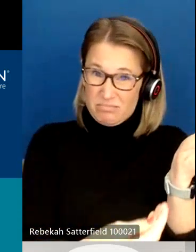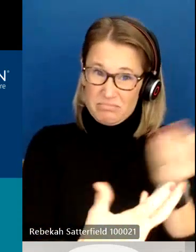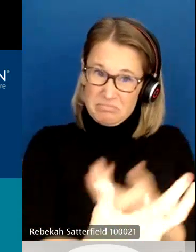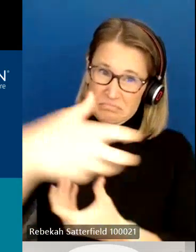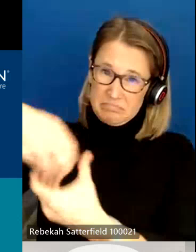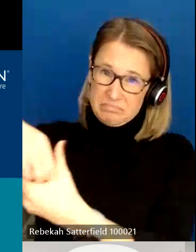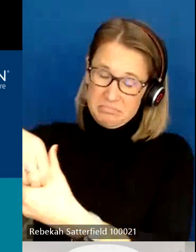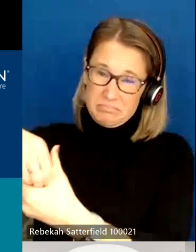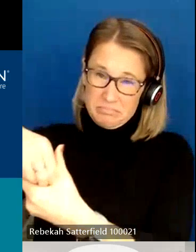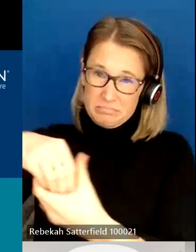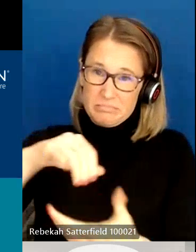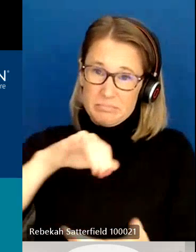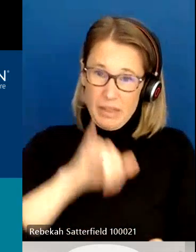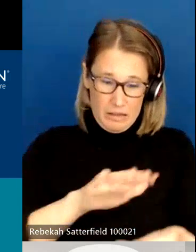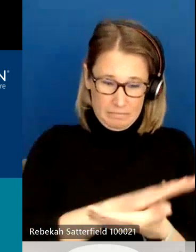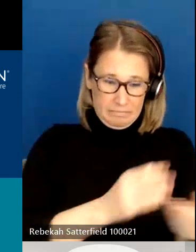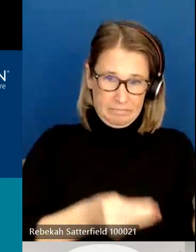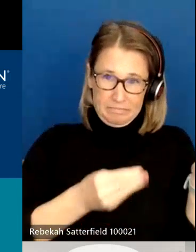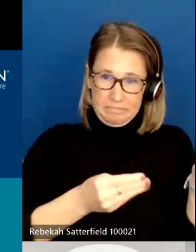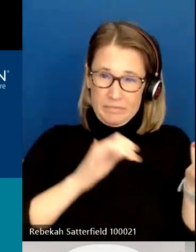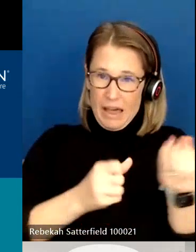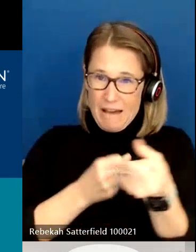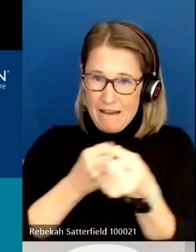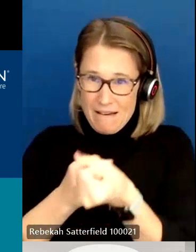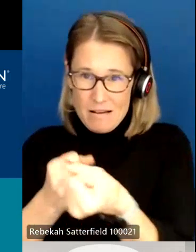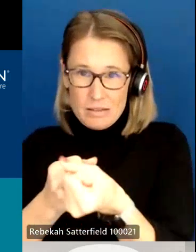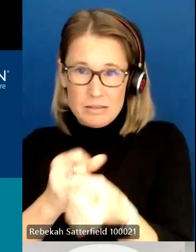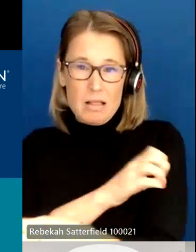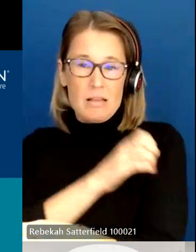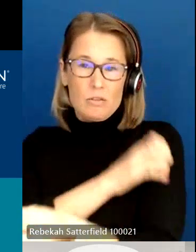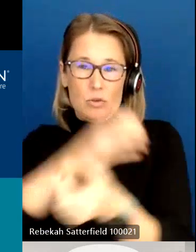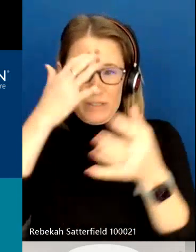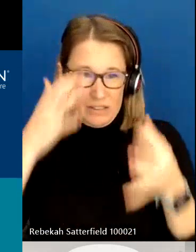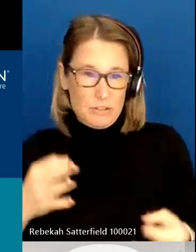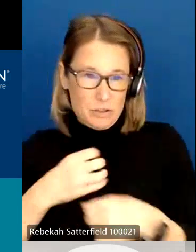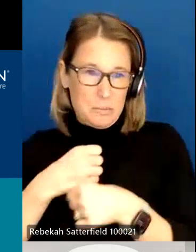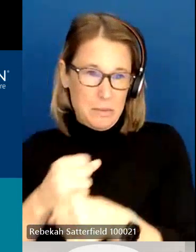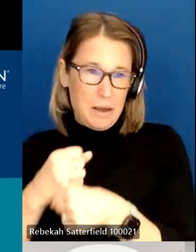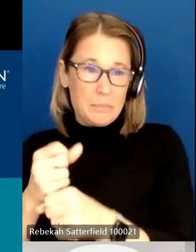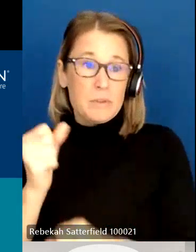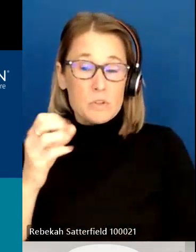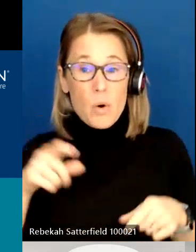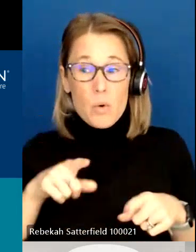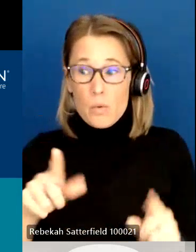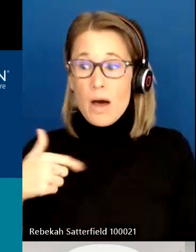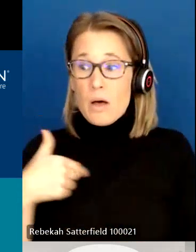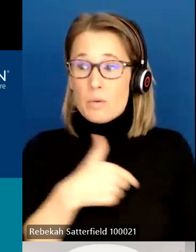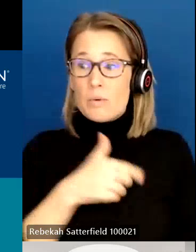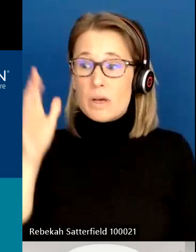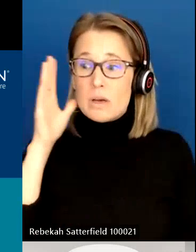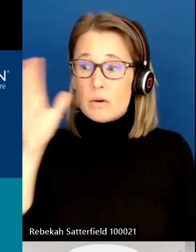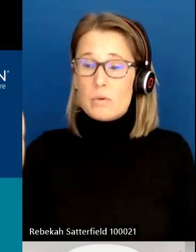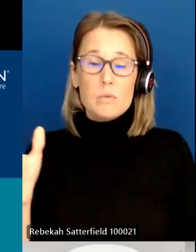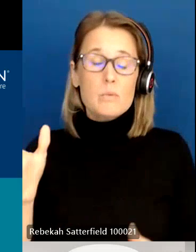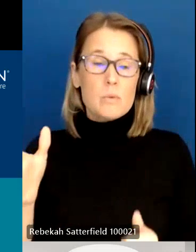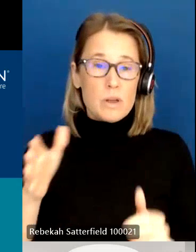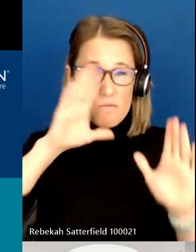is aided that aids clinical decision making so while we'll we'll basically focus on Healthcare